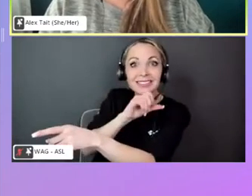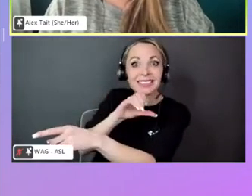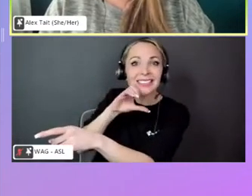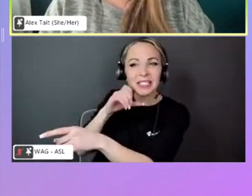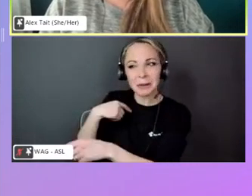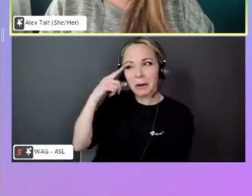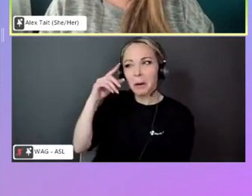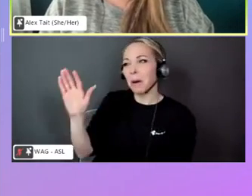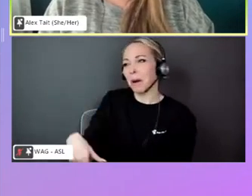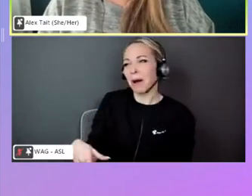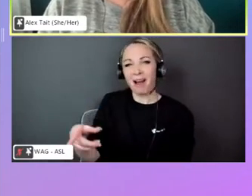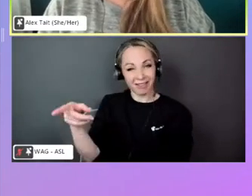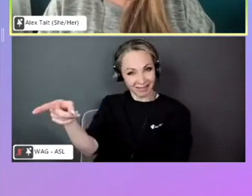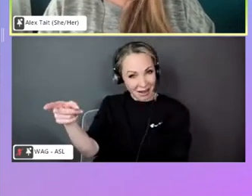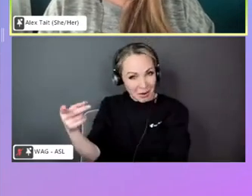anyway, so we can design for a